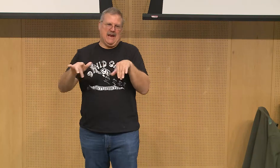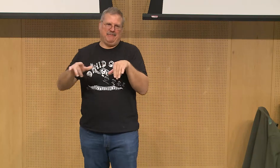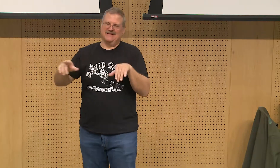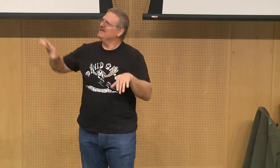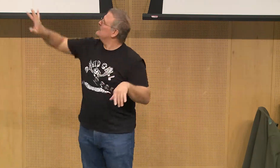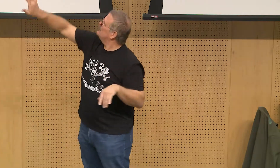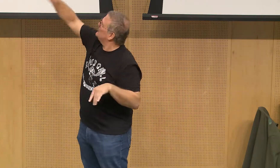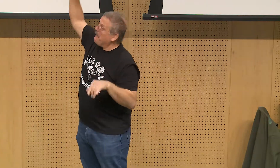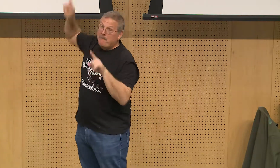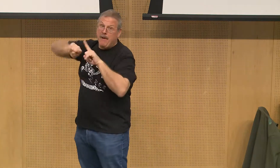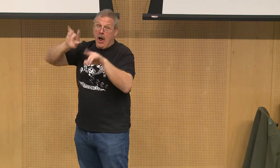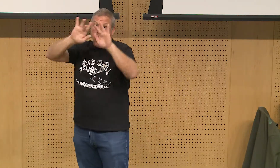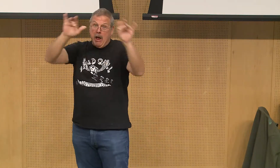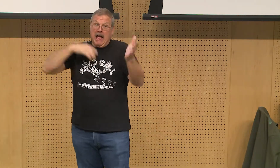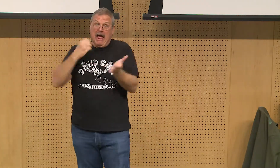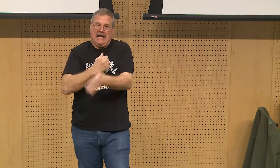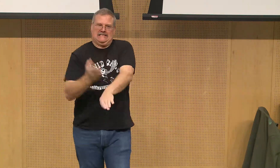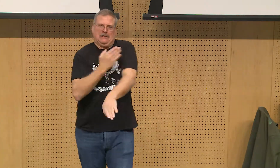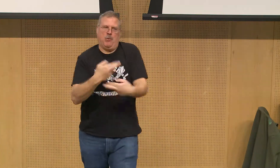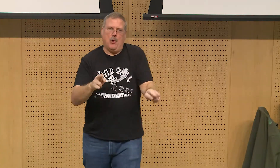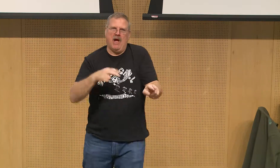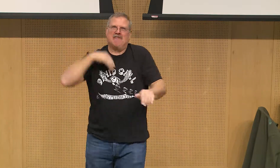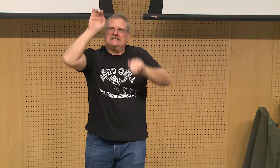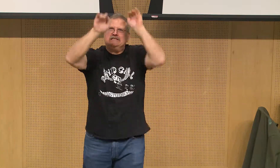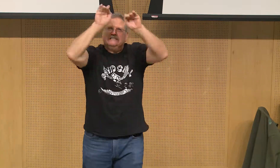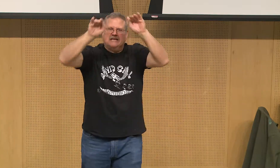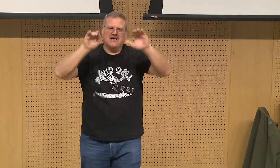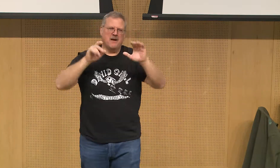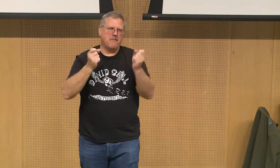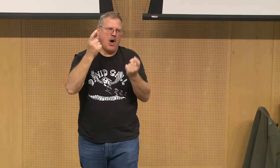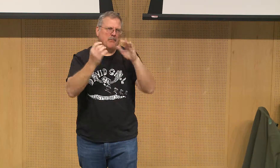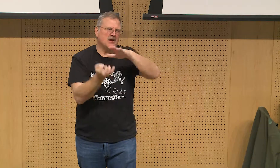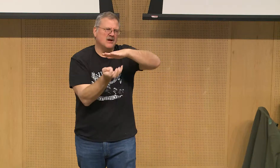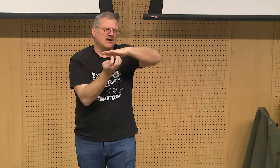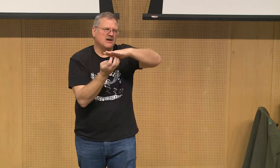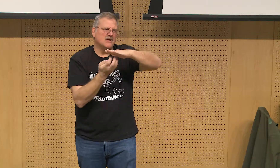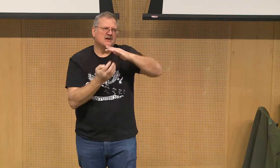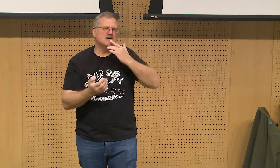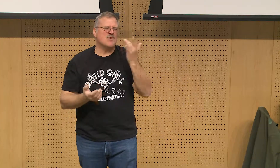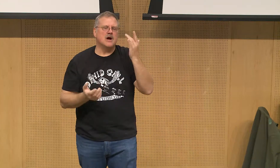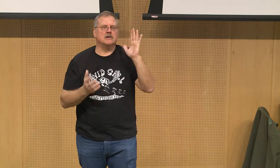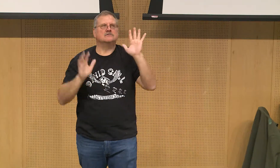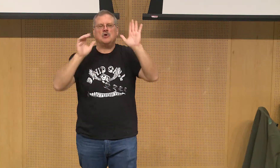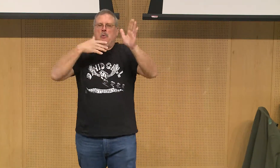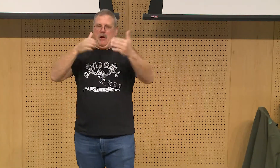I miss them. It feels quite empty in there, but this way, I can actually do a bit of renovations on the room,